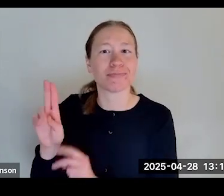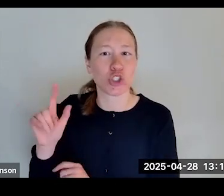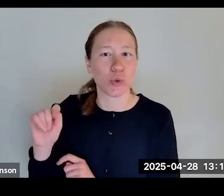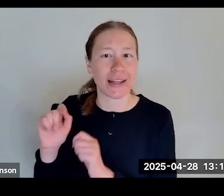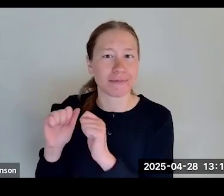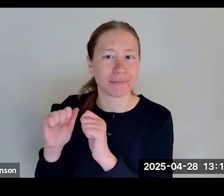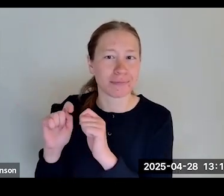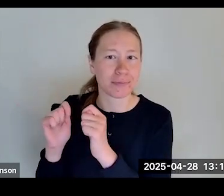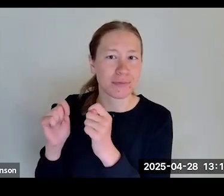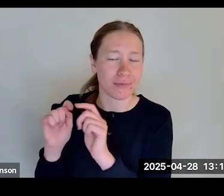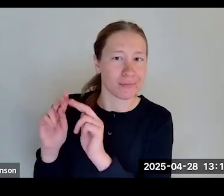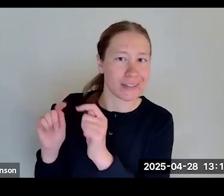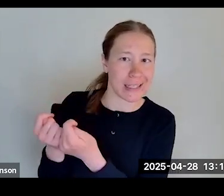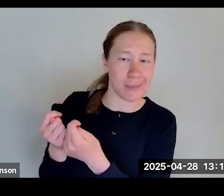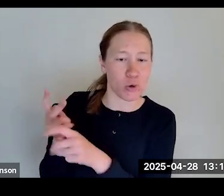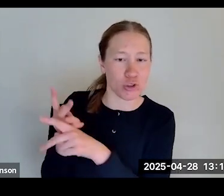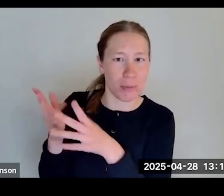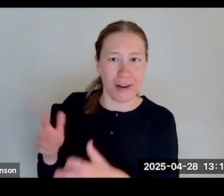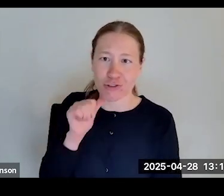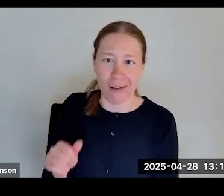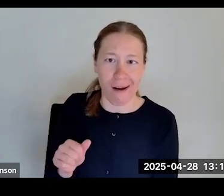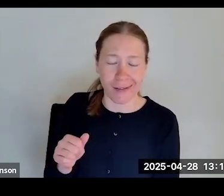On the right, I have an image here that says a hidden problem.